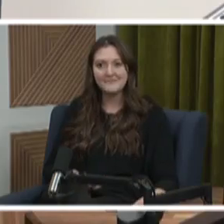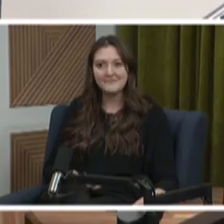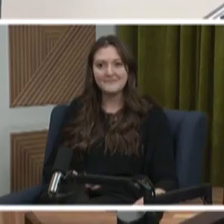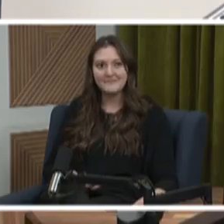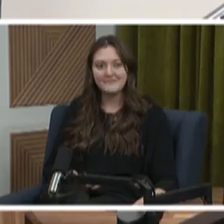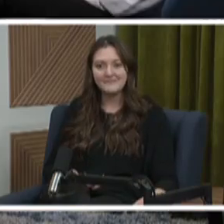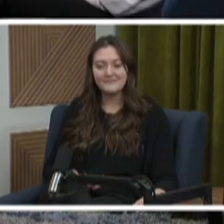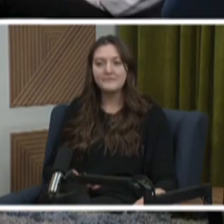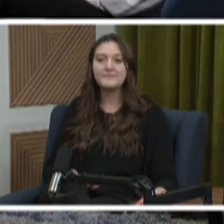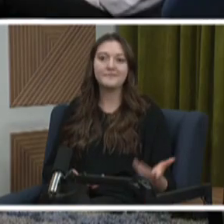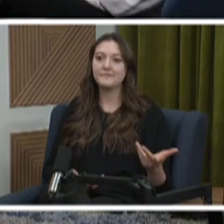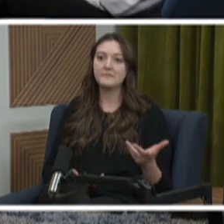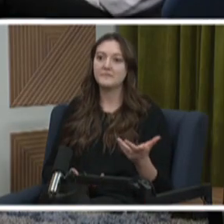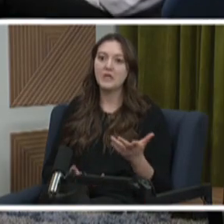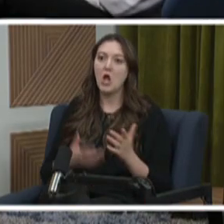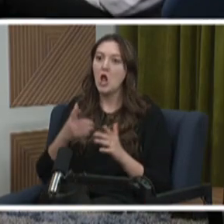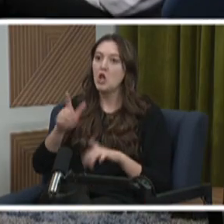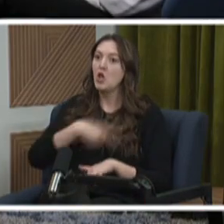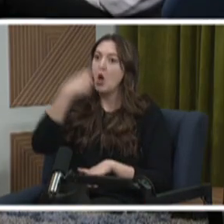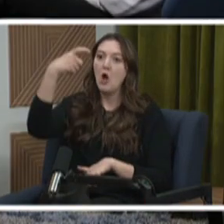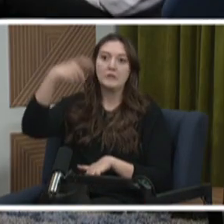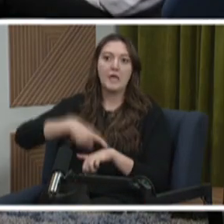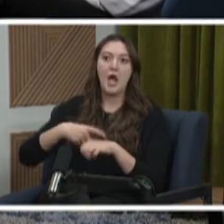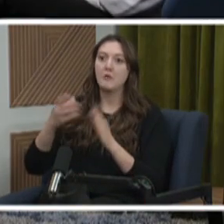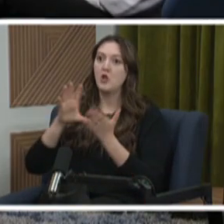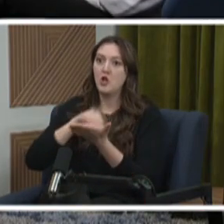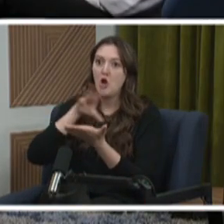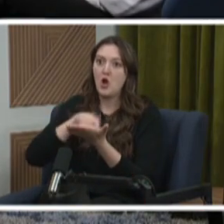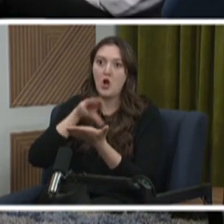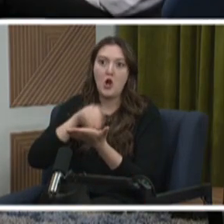It takes a long time to learn and to learn it correctly.